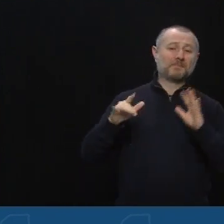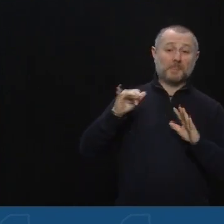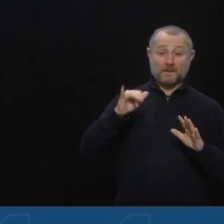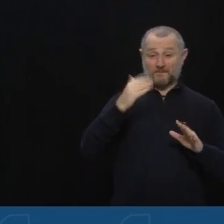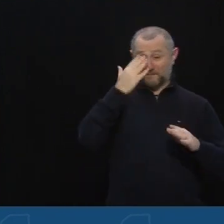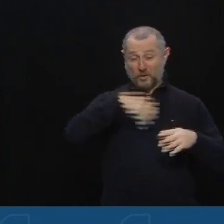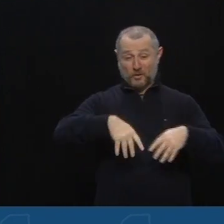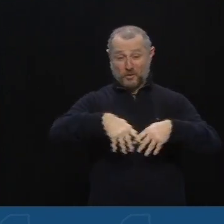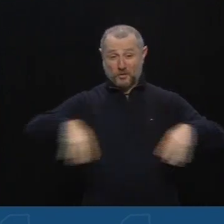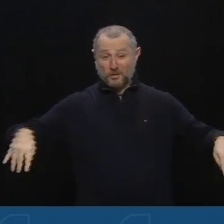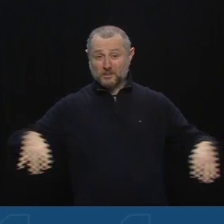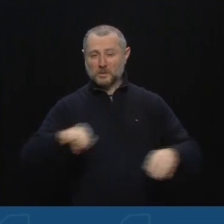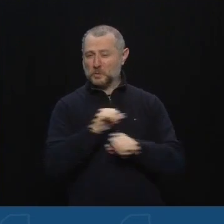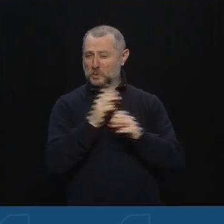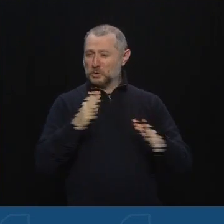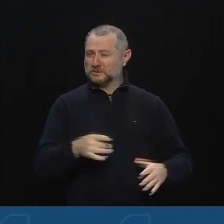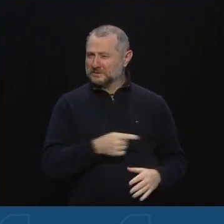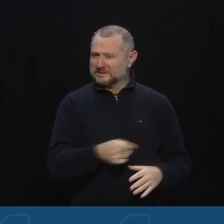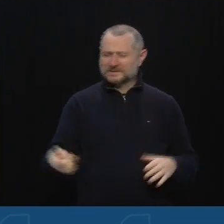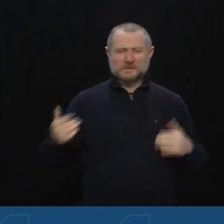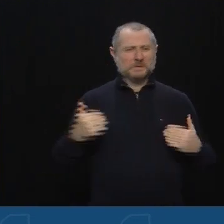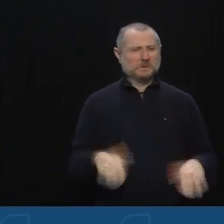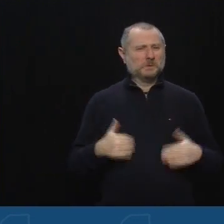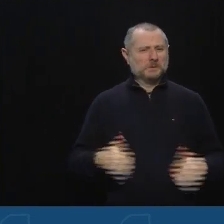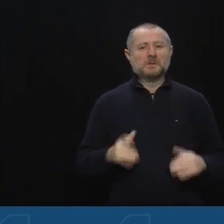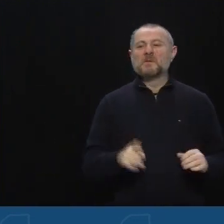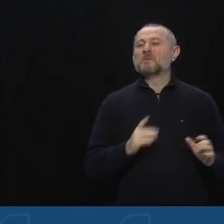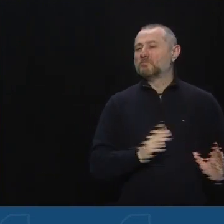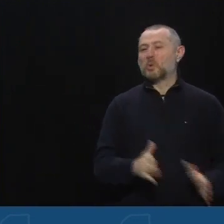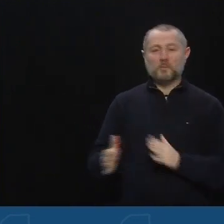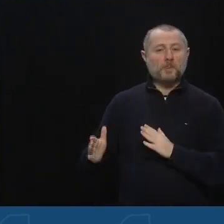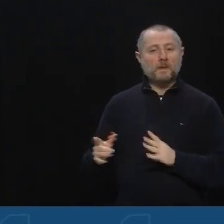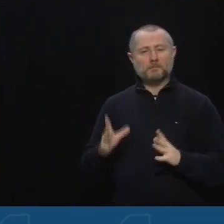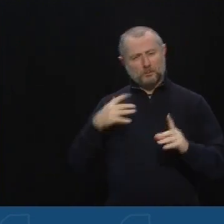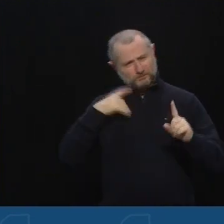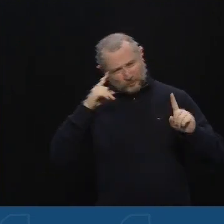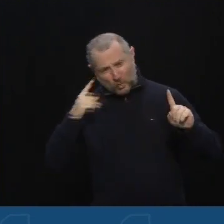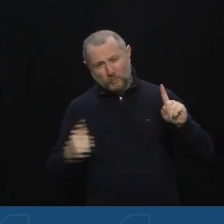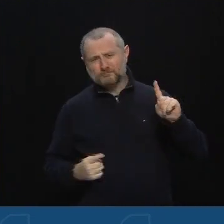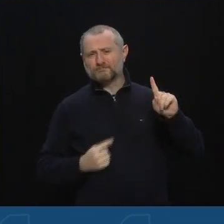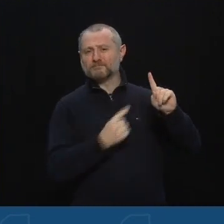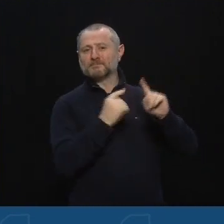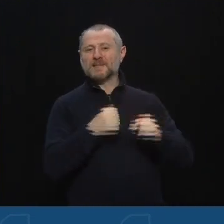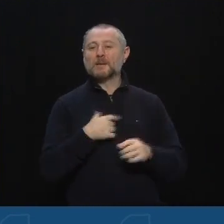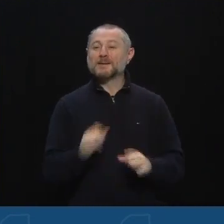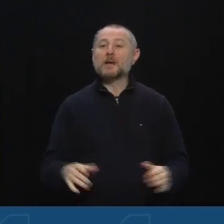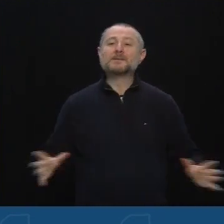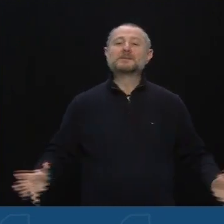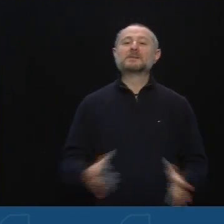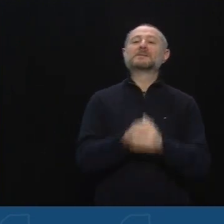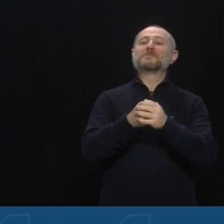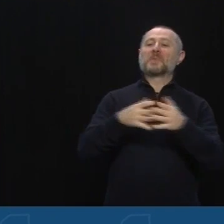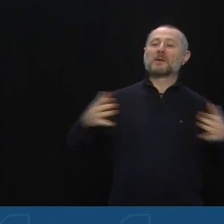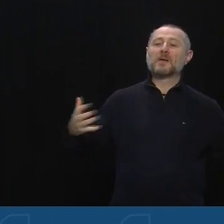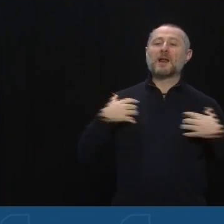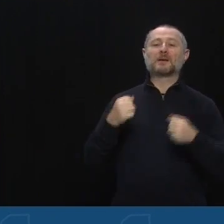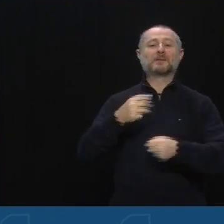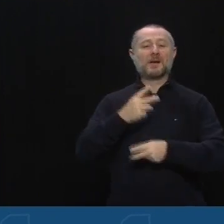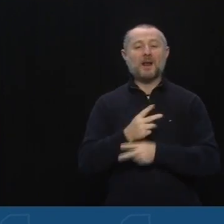THE INDUSTRIES ON THE FRONTLINE, HIT THE HARDEST. AND WE ALSO HAVE A PLAN, A VERY AMBITIOUS PLAN BUT WE'VE TALKED